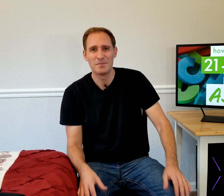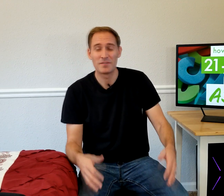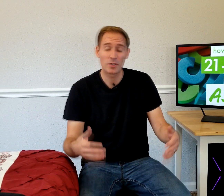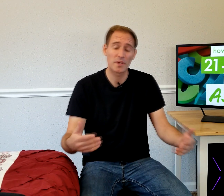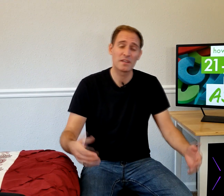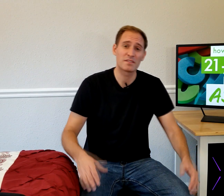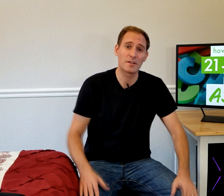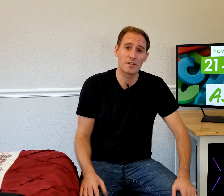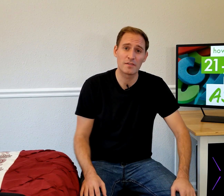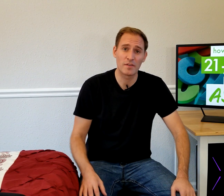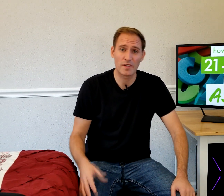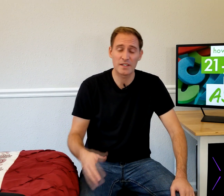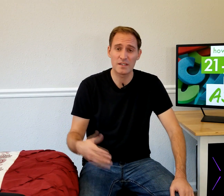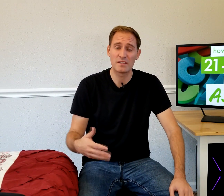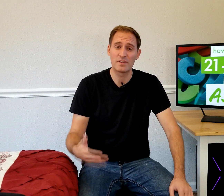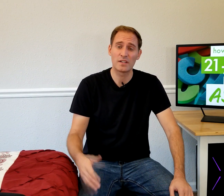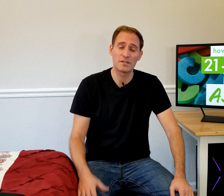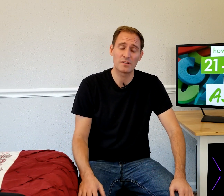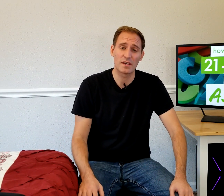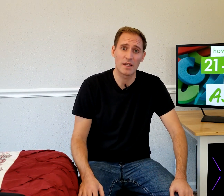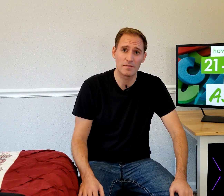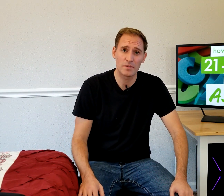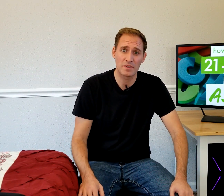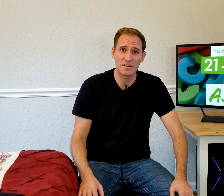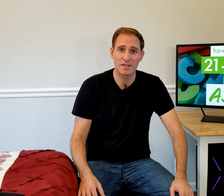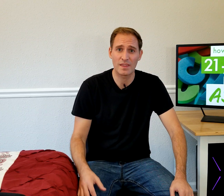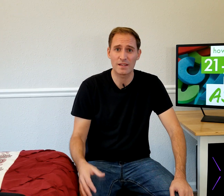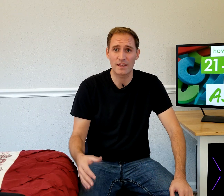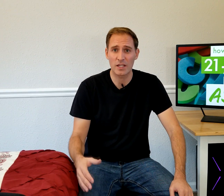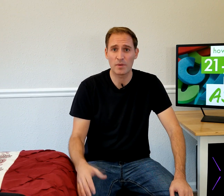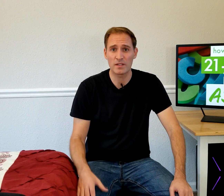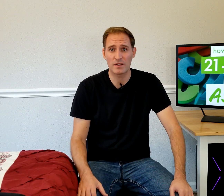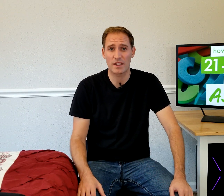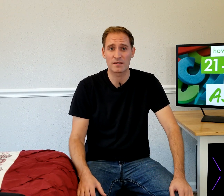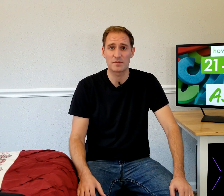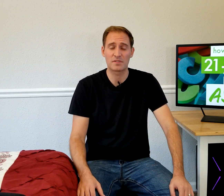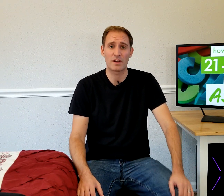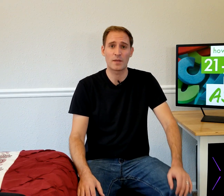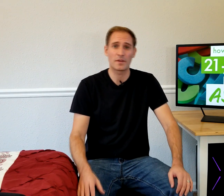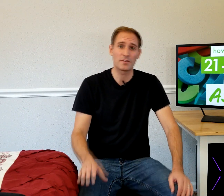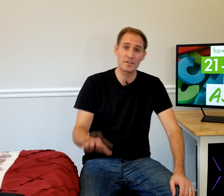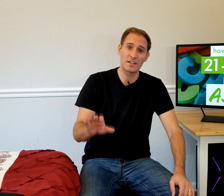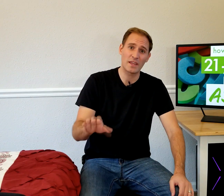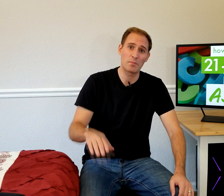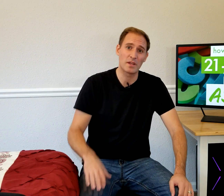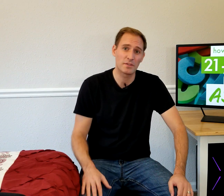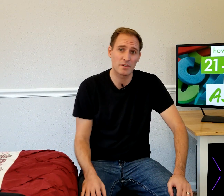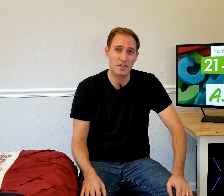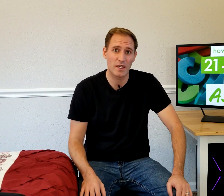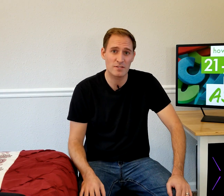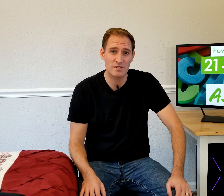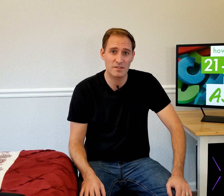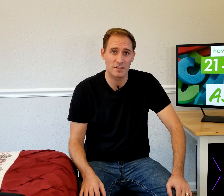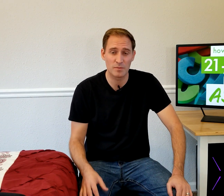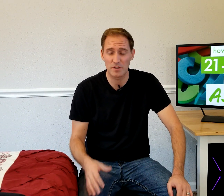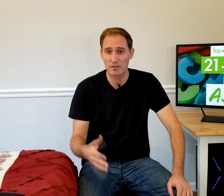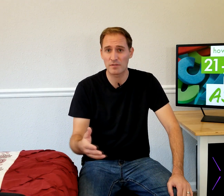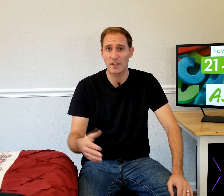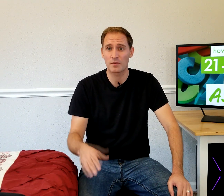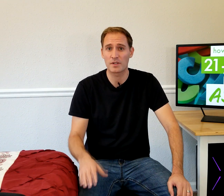Before we get started, if you're finding these videos helpful, please hit that like button and subscribe and also click that Bell notification so you can be notified when